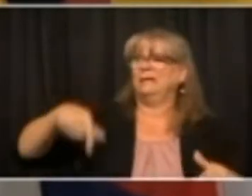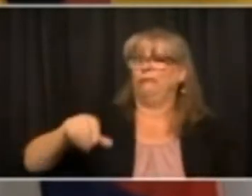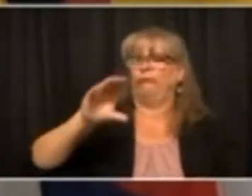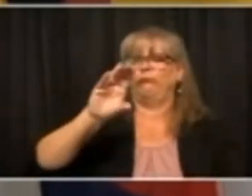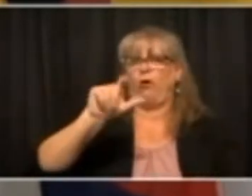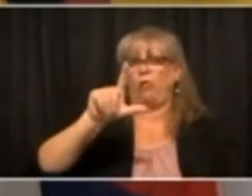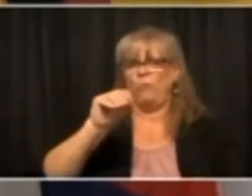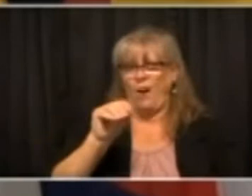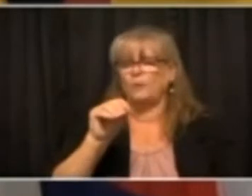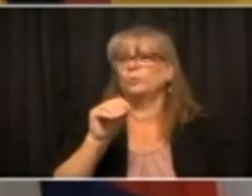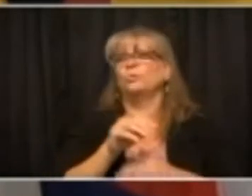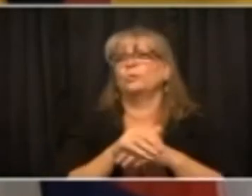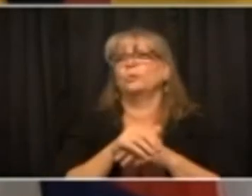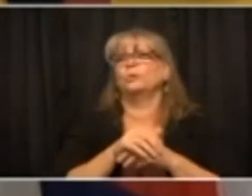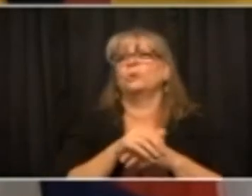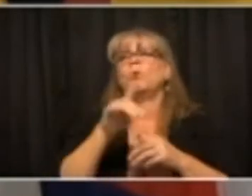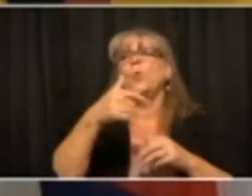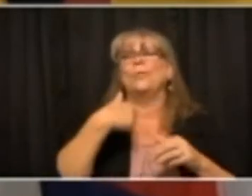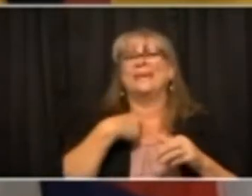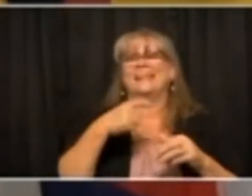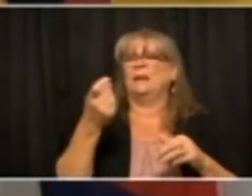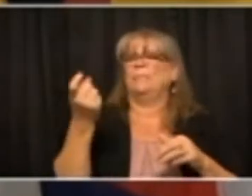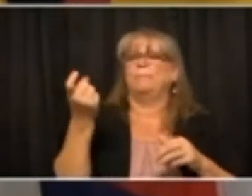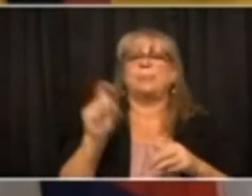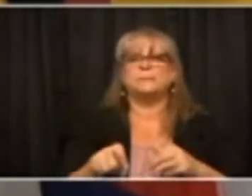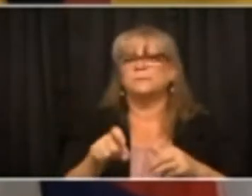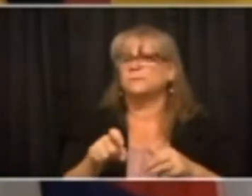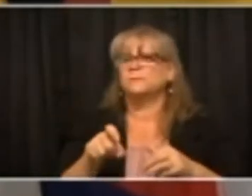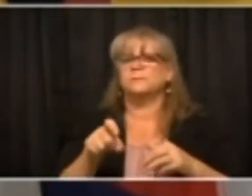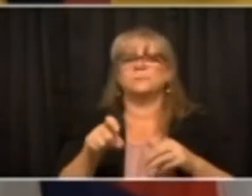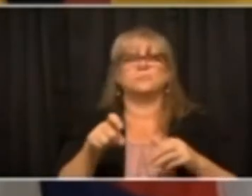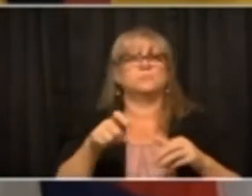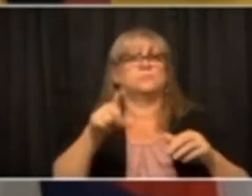burdened health care resources can provide supply